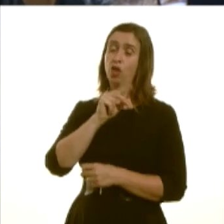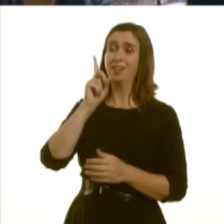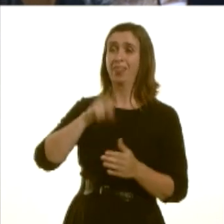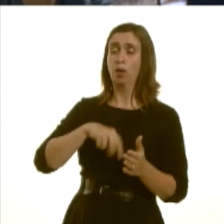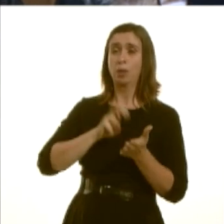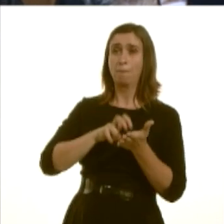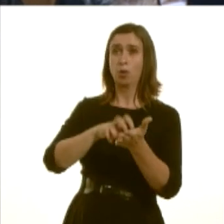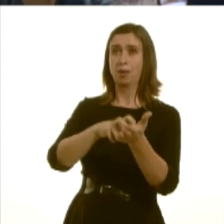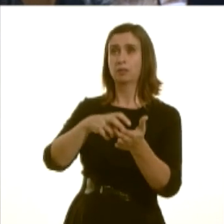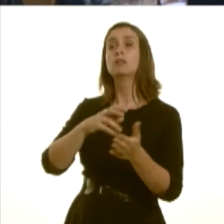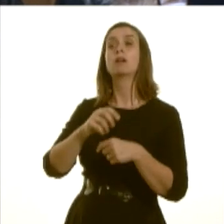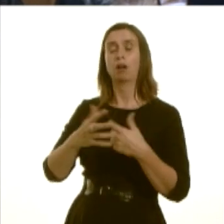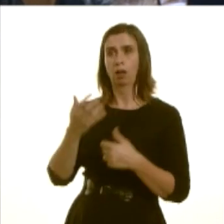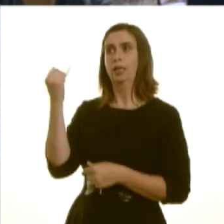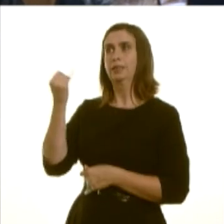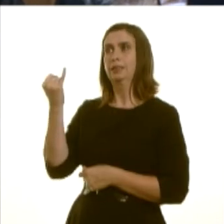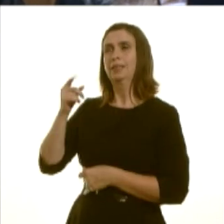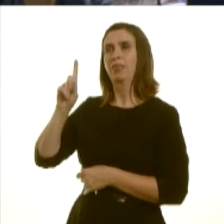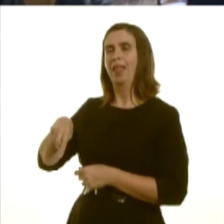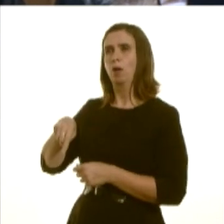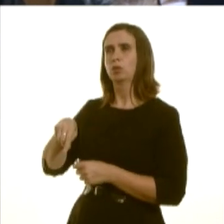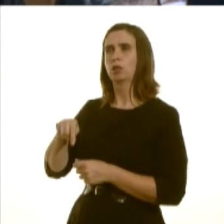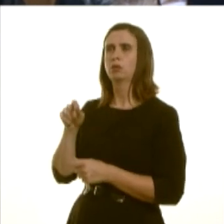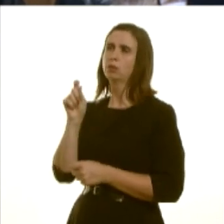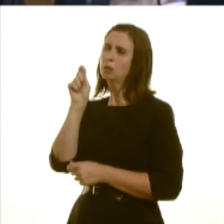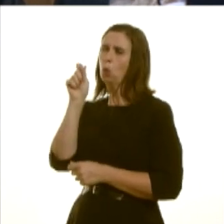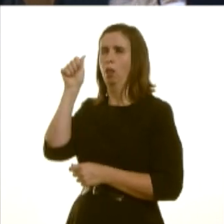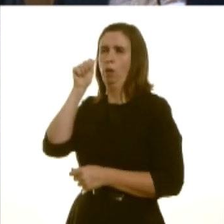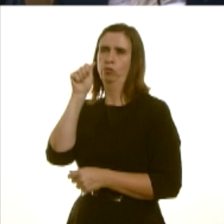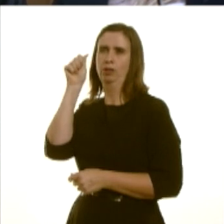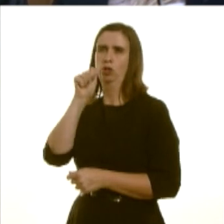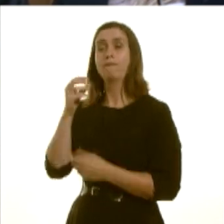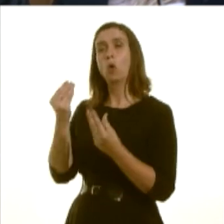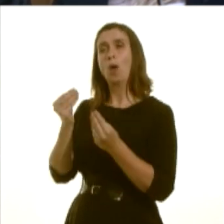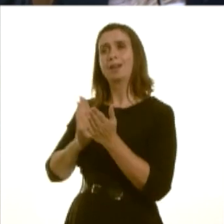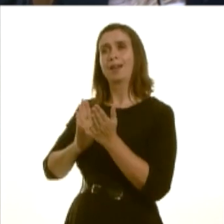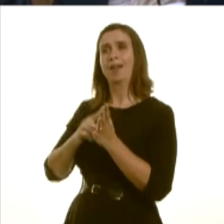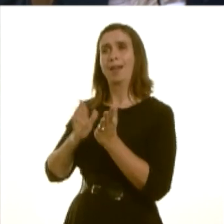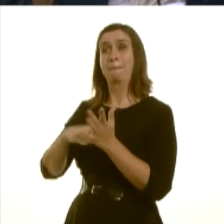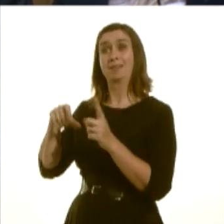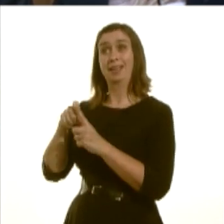and 16,000 minor procedures to treat people with wet AMD. Those people, only just a few